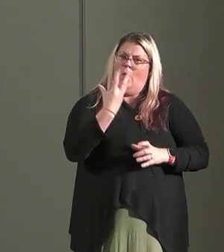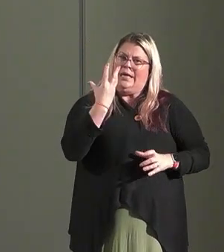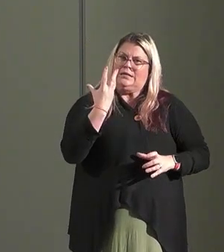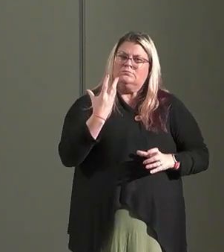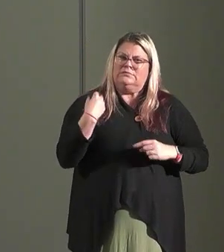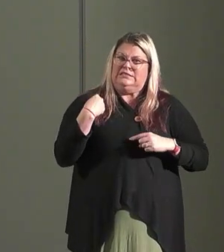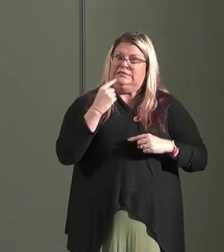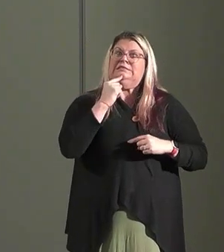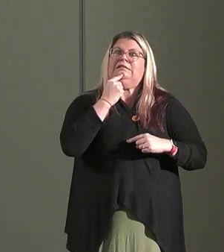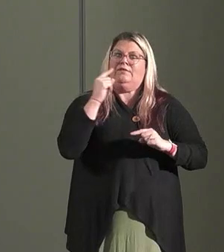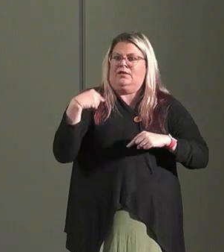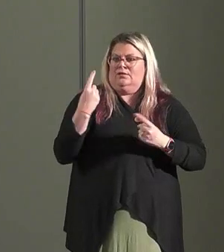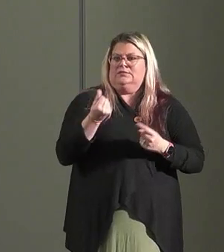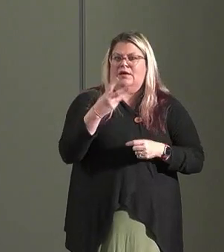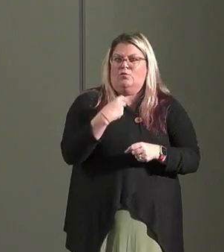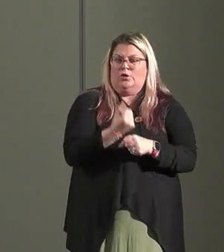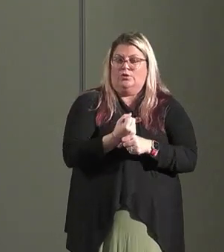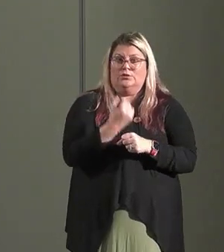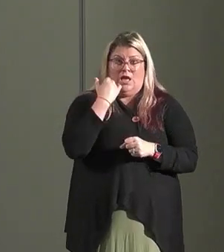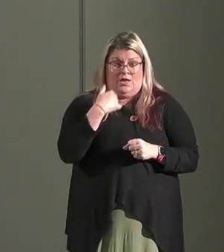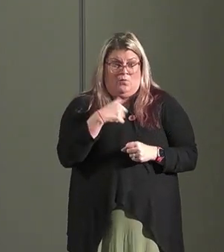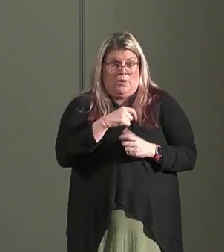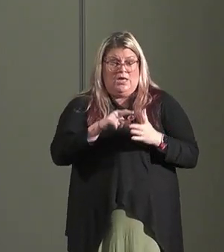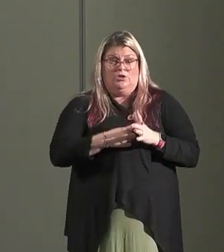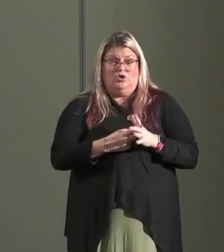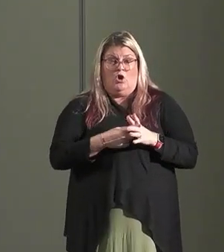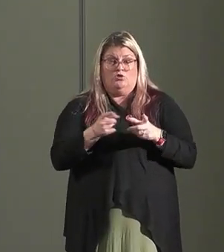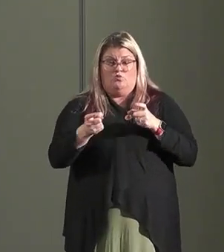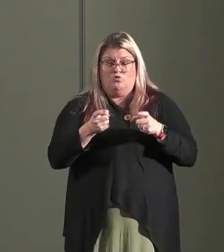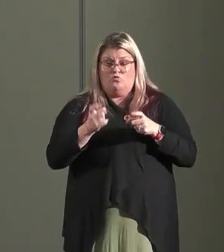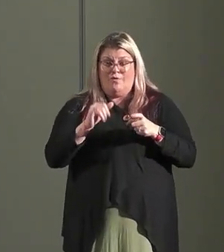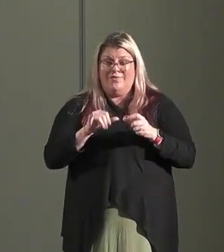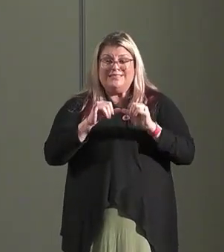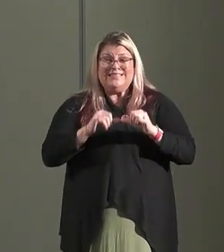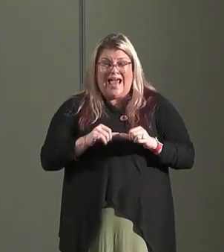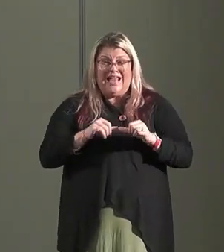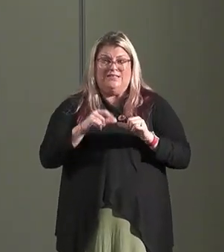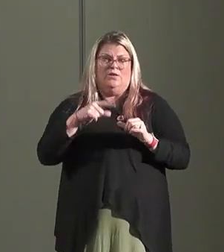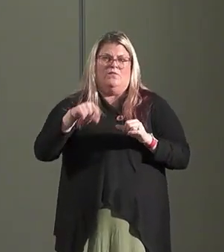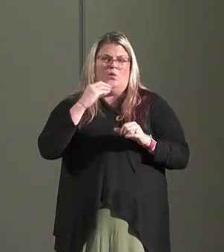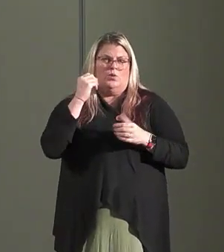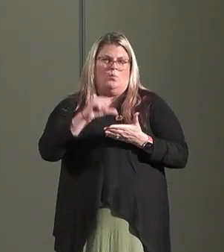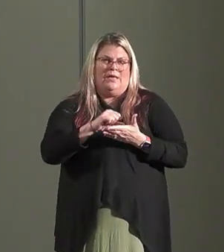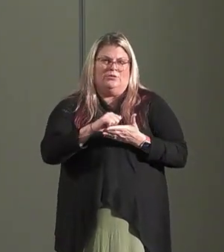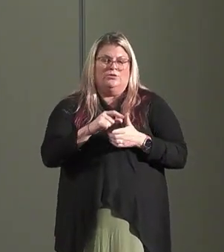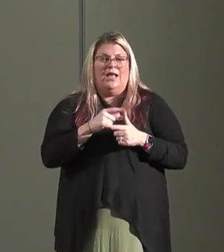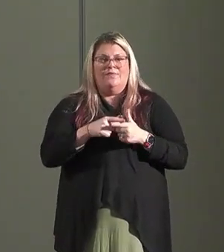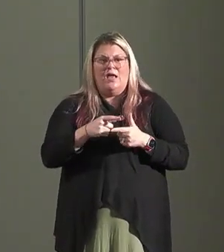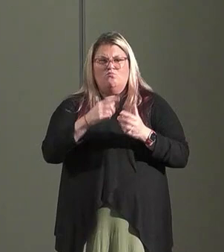several years we could control the size of the home pages and bring it down a little bit,